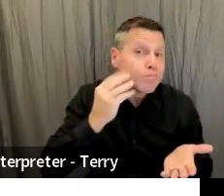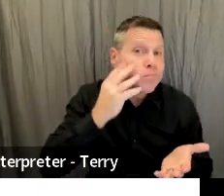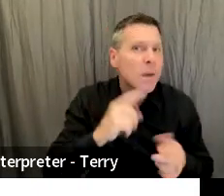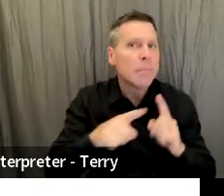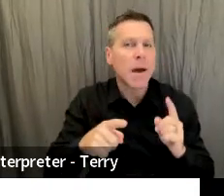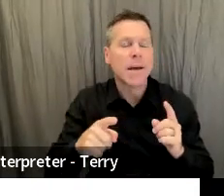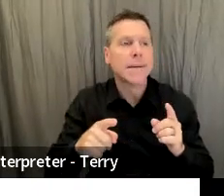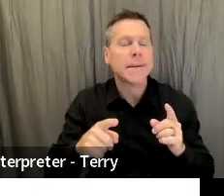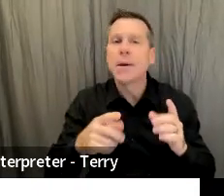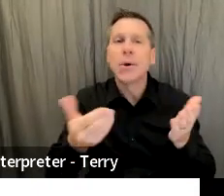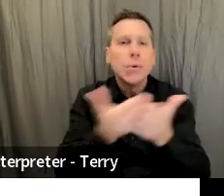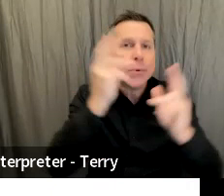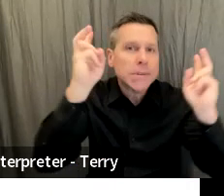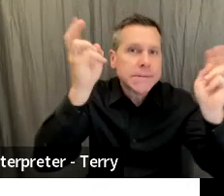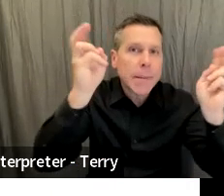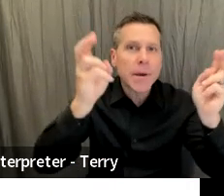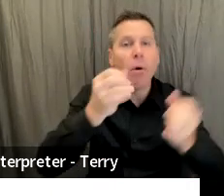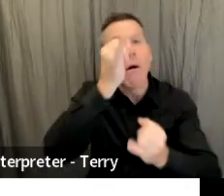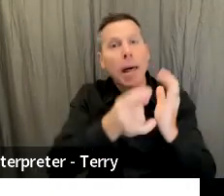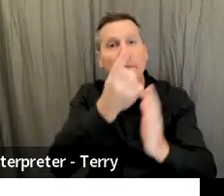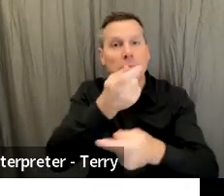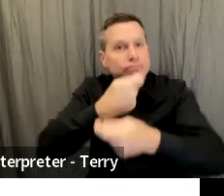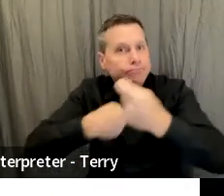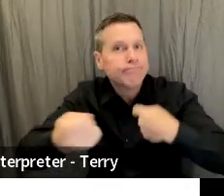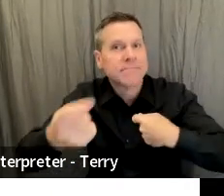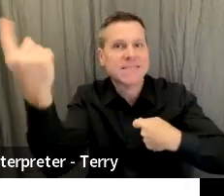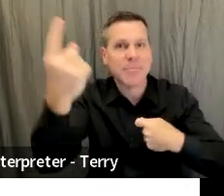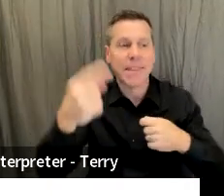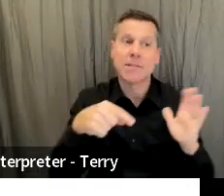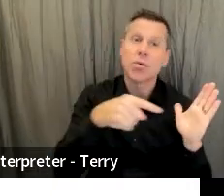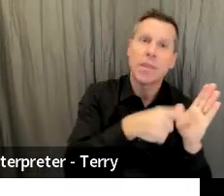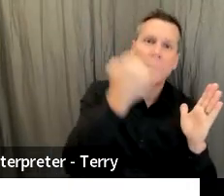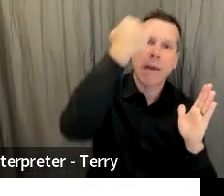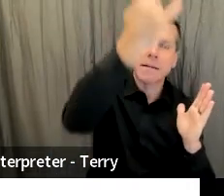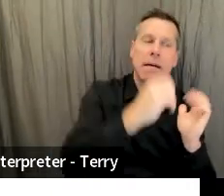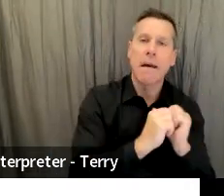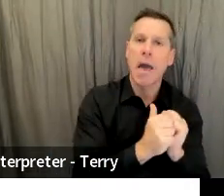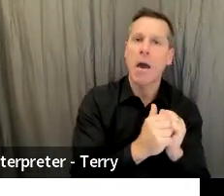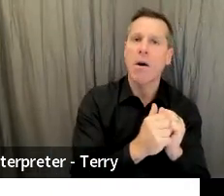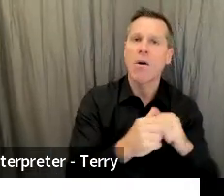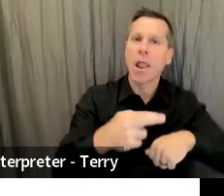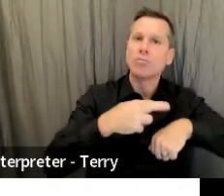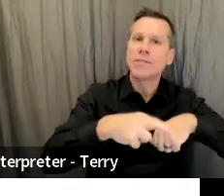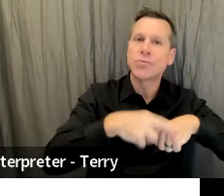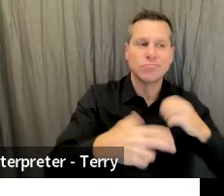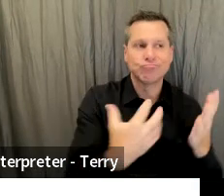bring new things into our classes as well. So we wanted this to be a resource that any instructor in our department